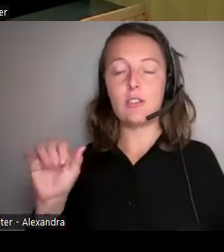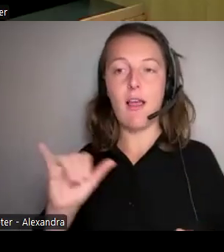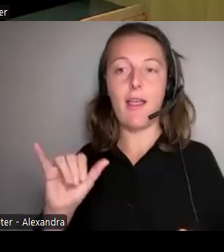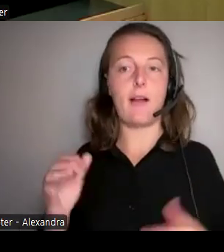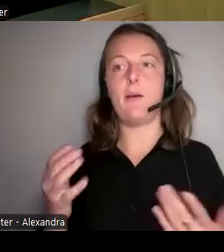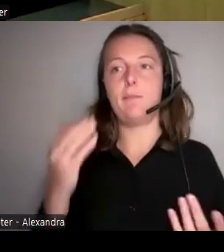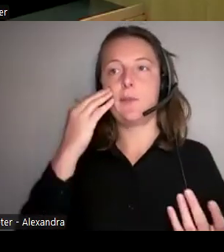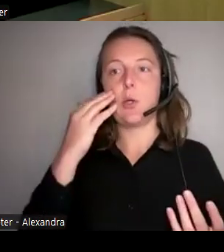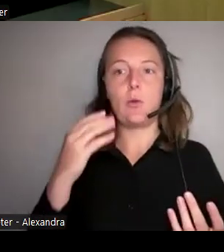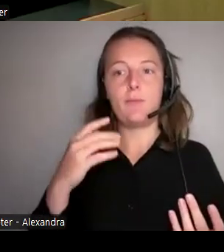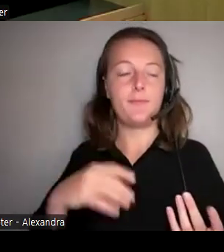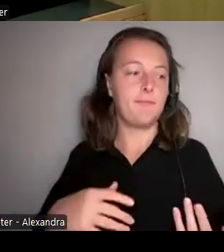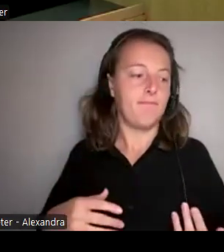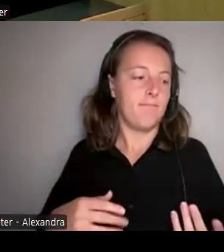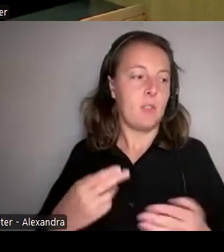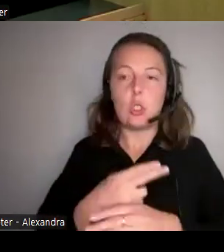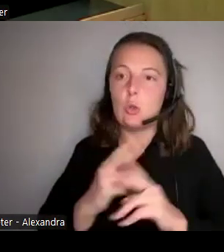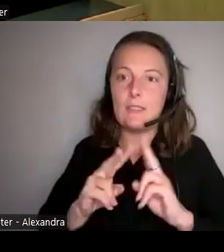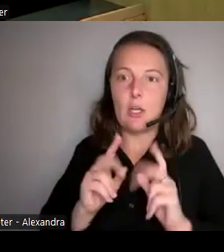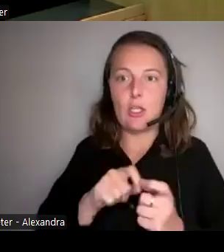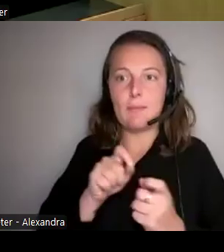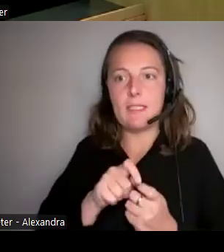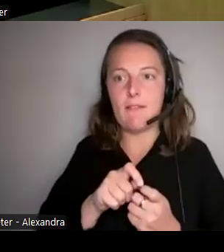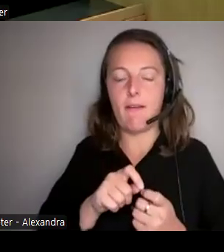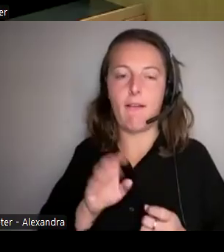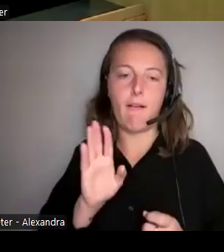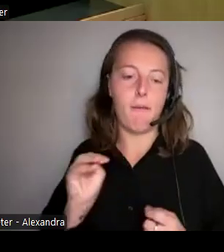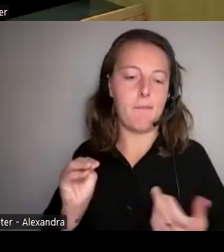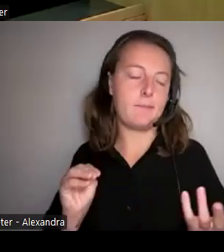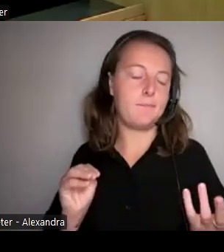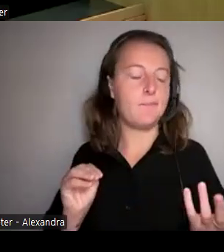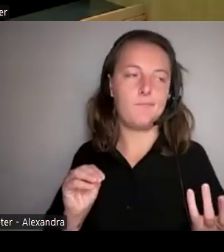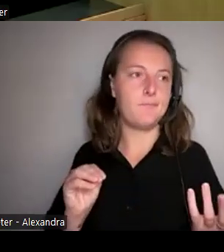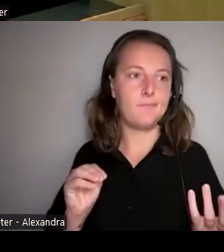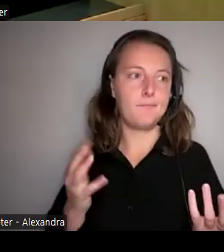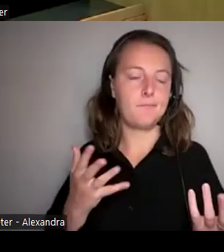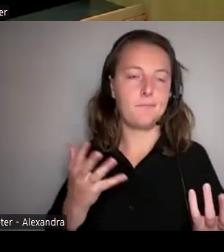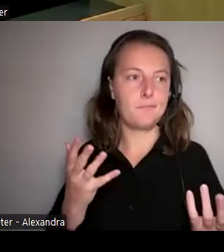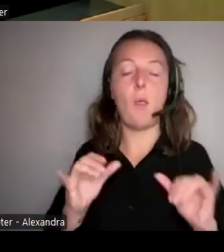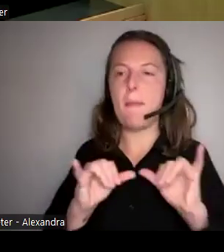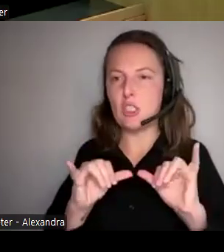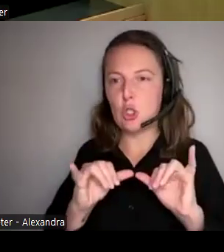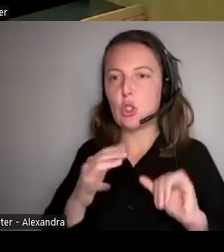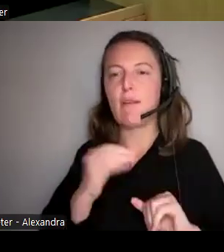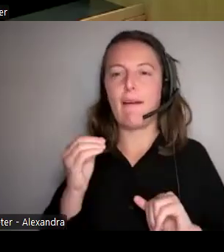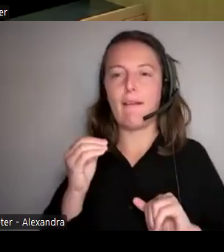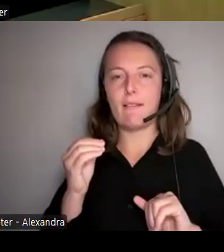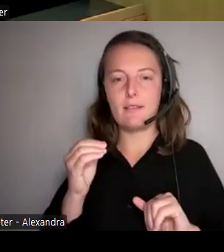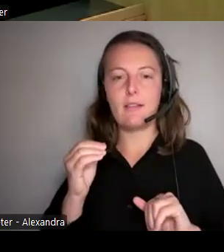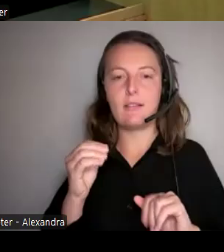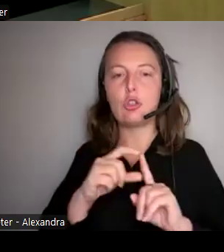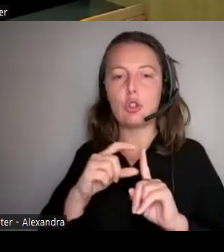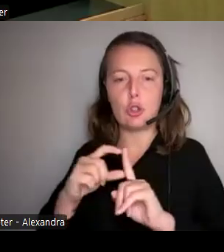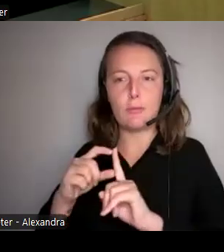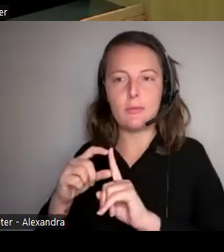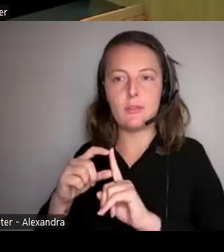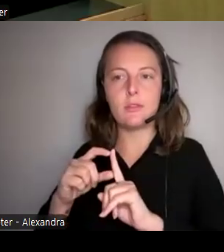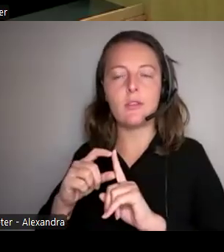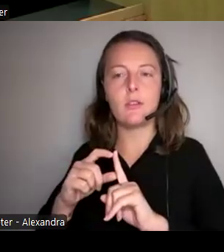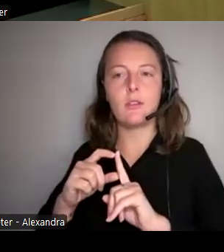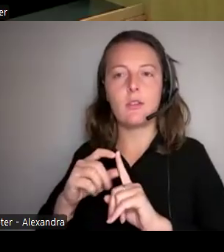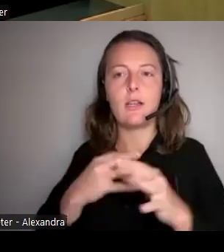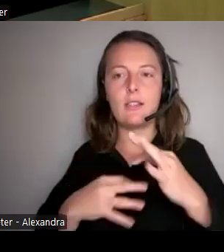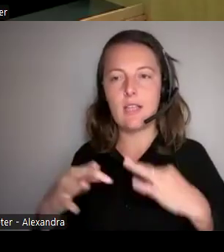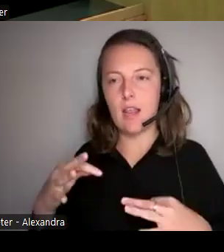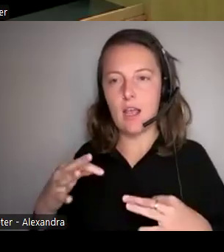um you know to use uh really specific um uh uh uh measures and terms um to rather than something